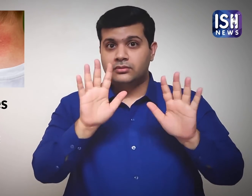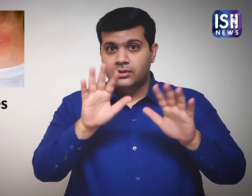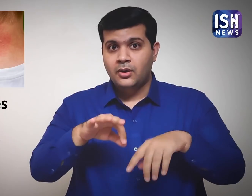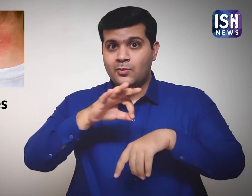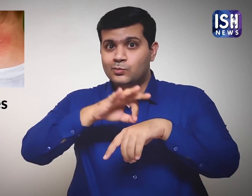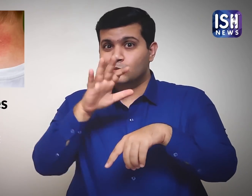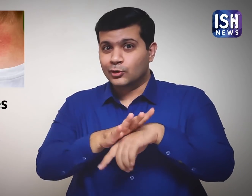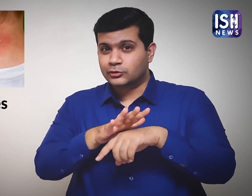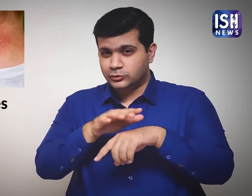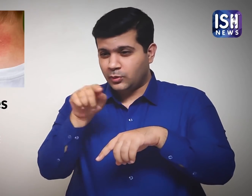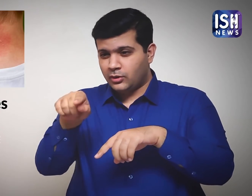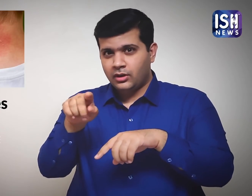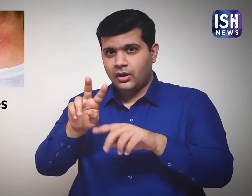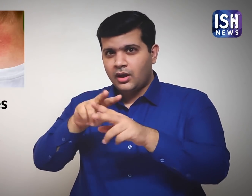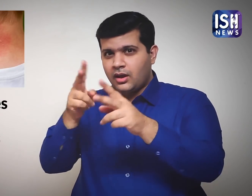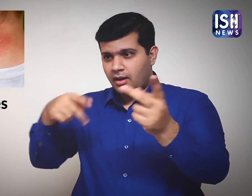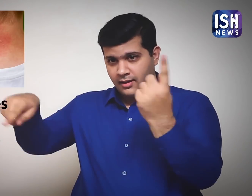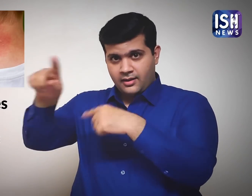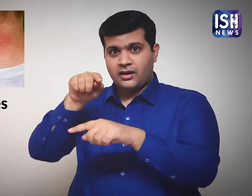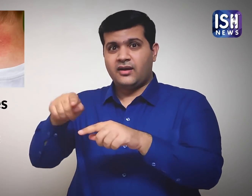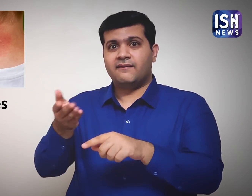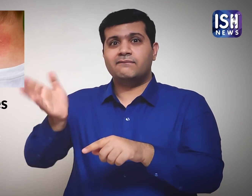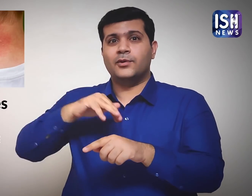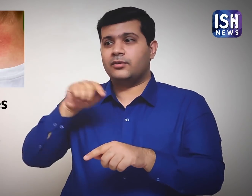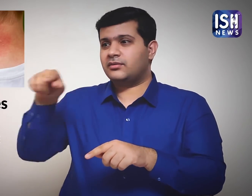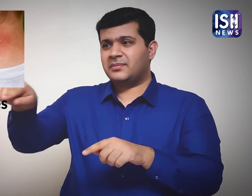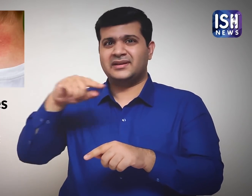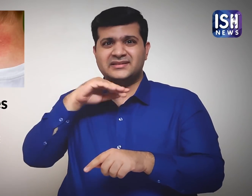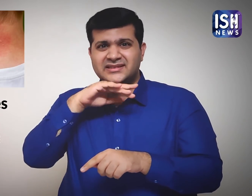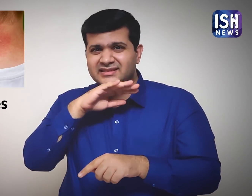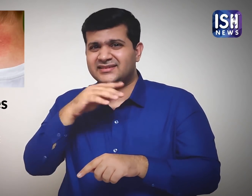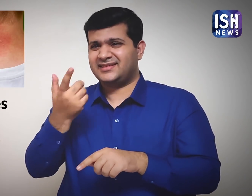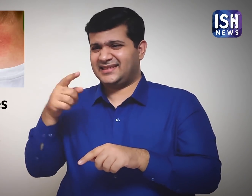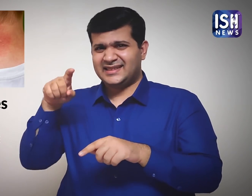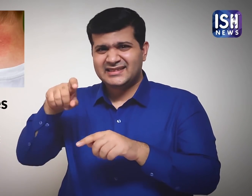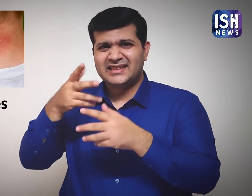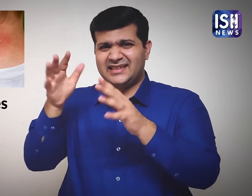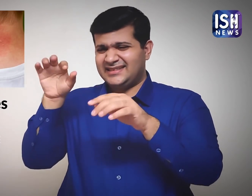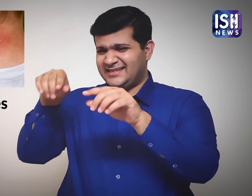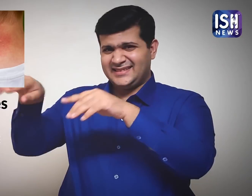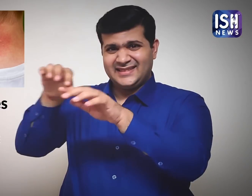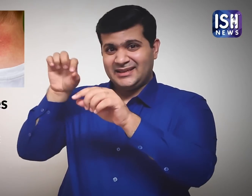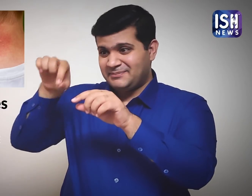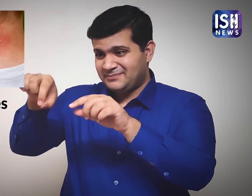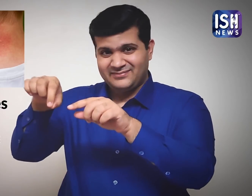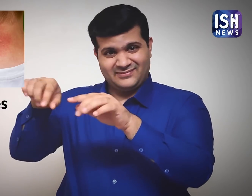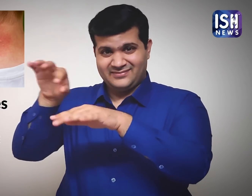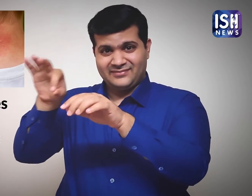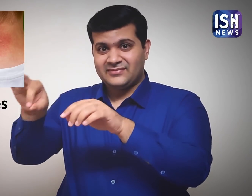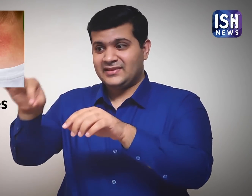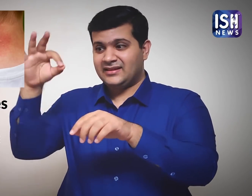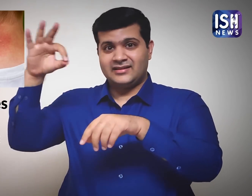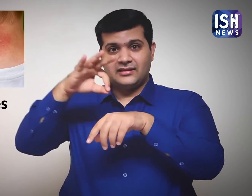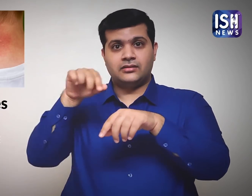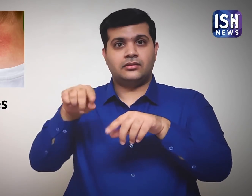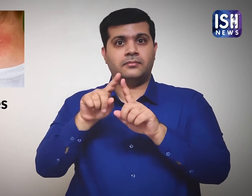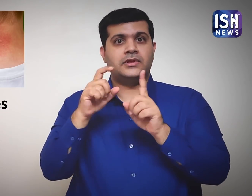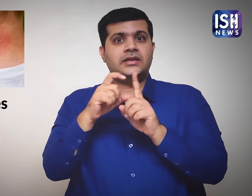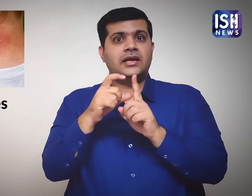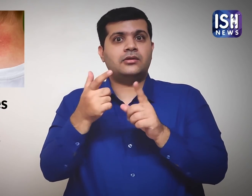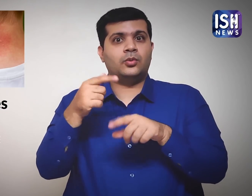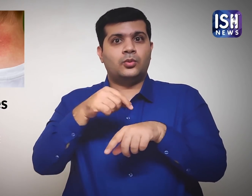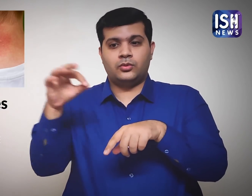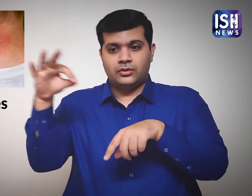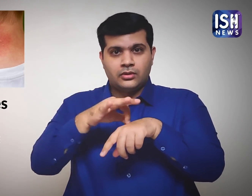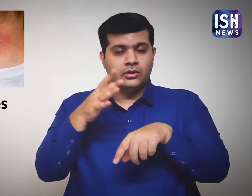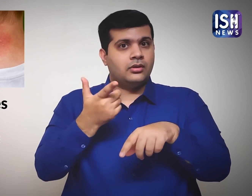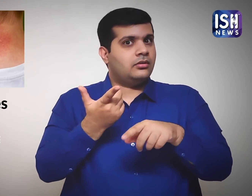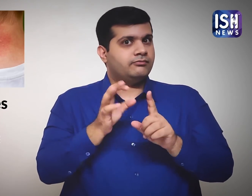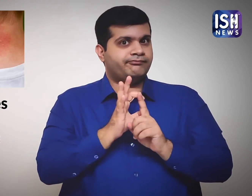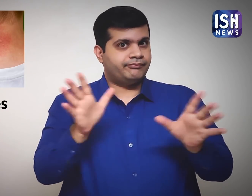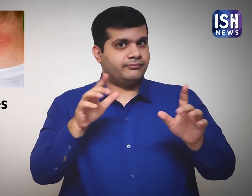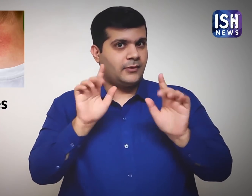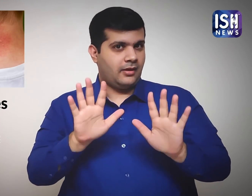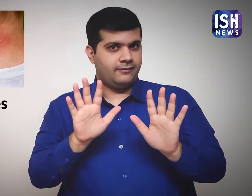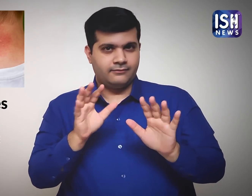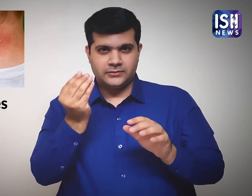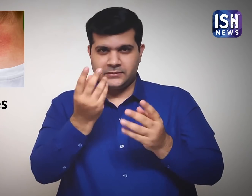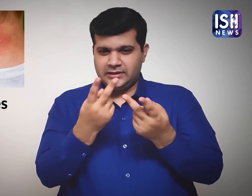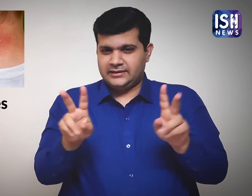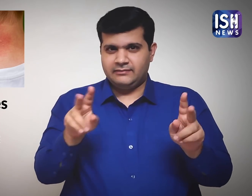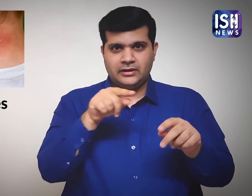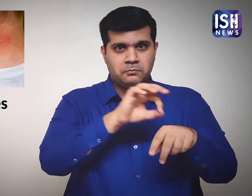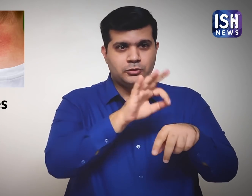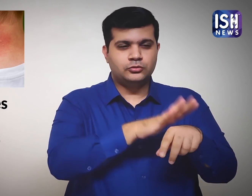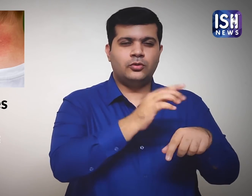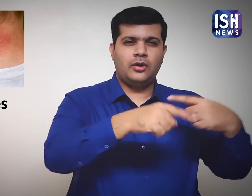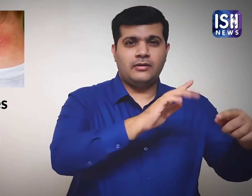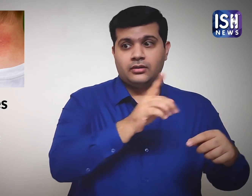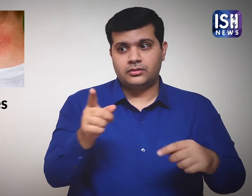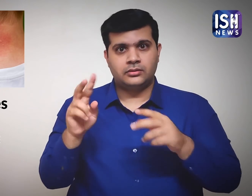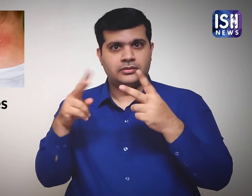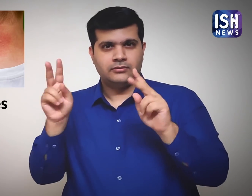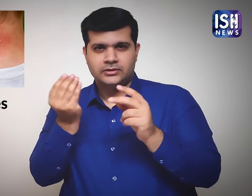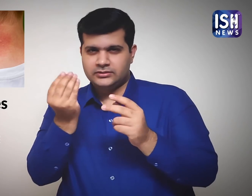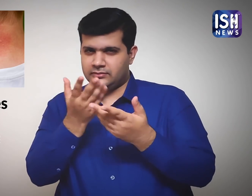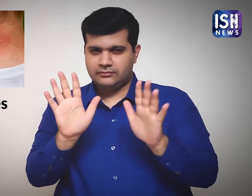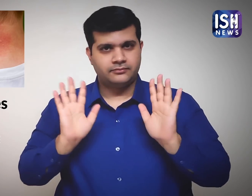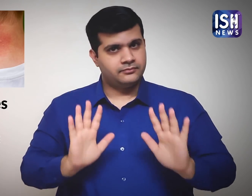But if they are carrying diseases such as Dengue, they are very harmful.